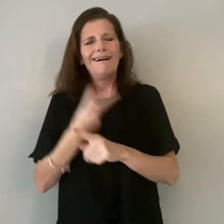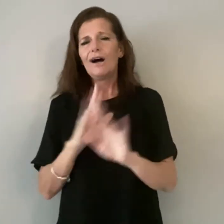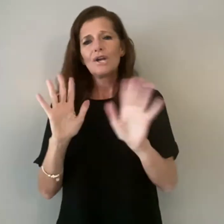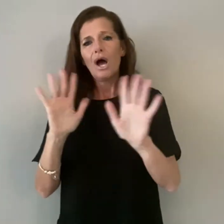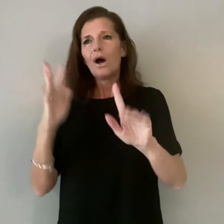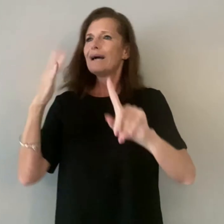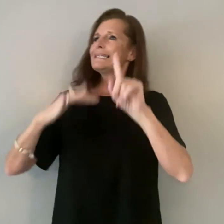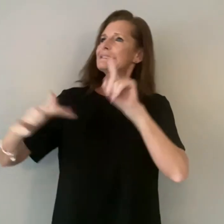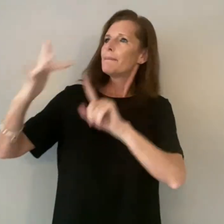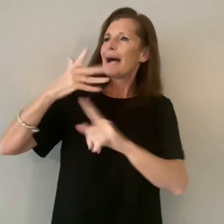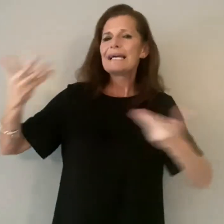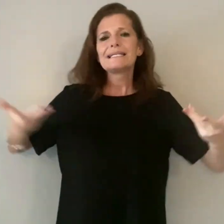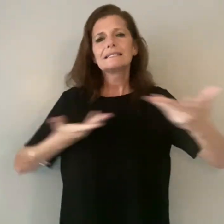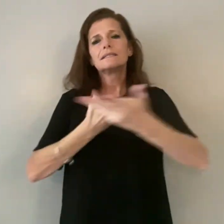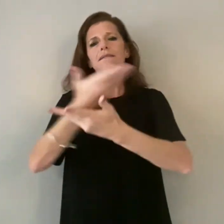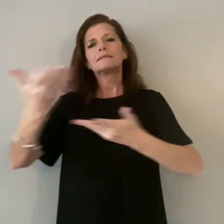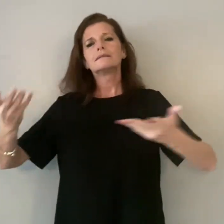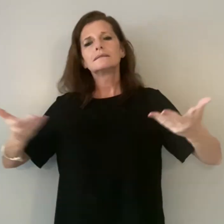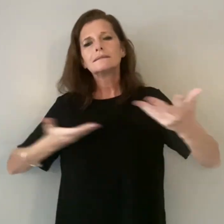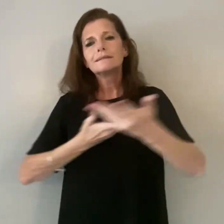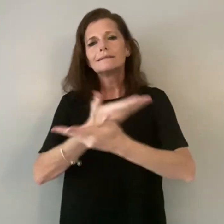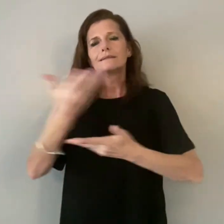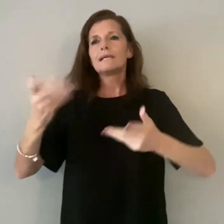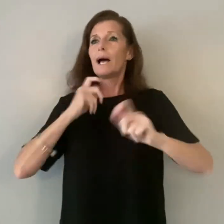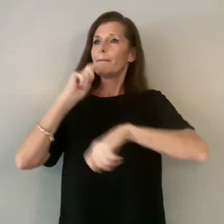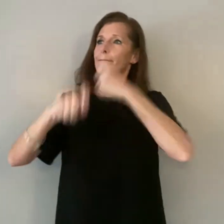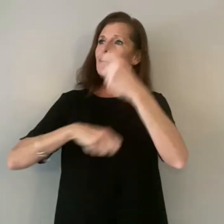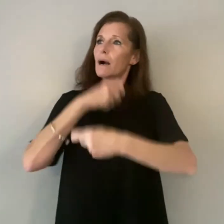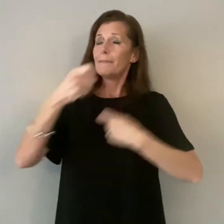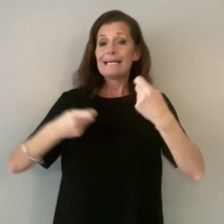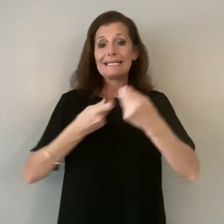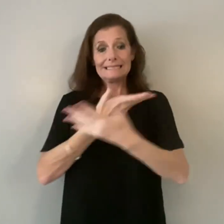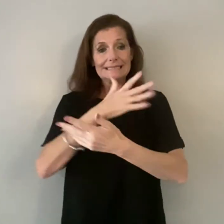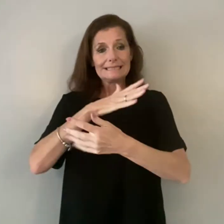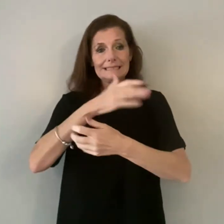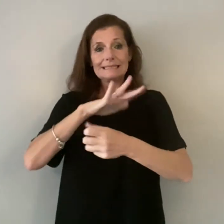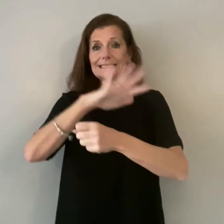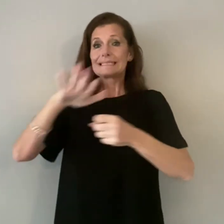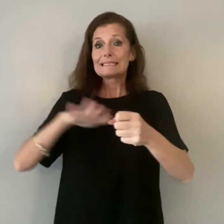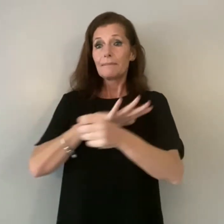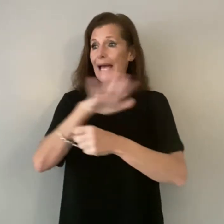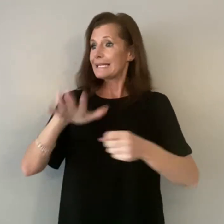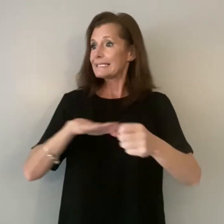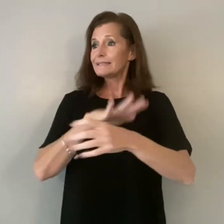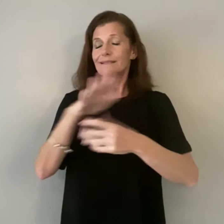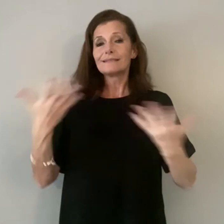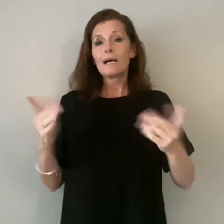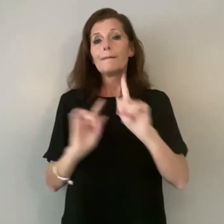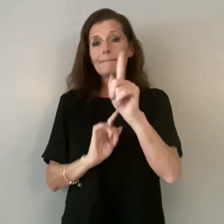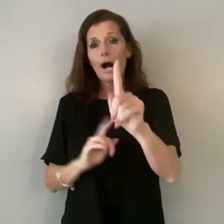It's about creating a space for this debate. And as you said, becoming a space maker on the sort of flip side of all of that,